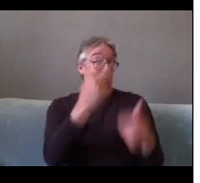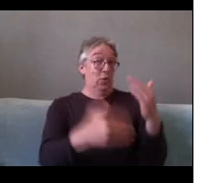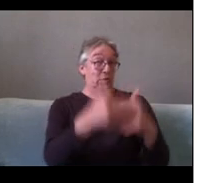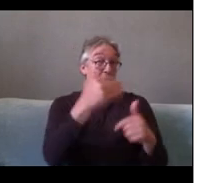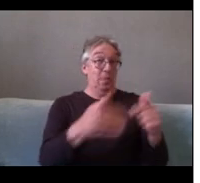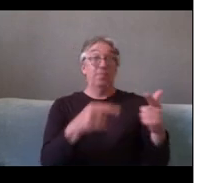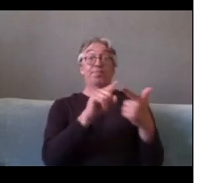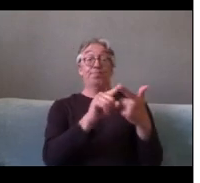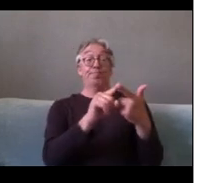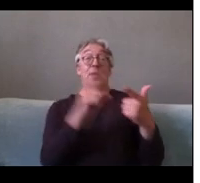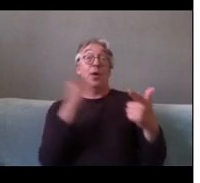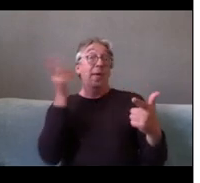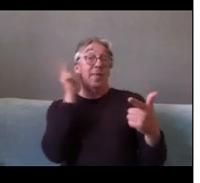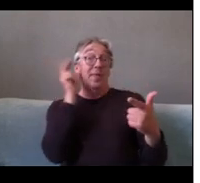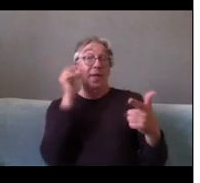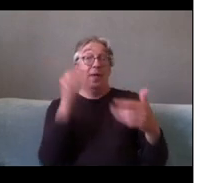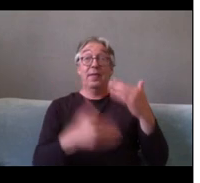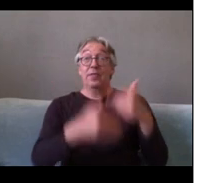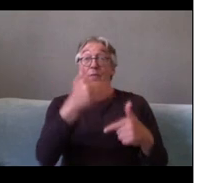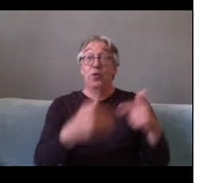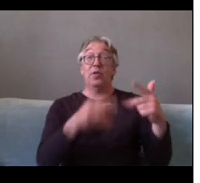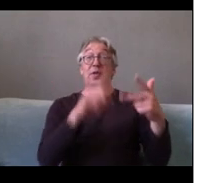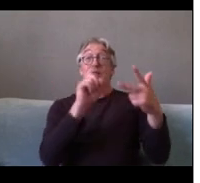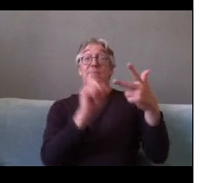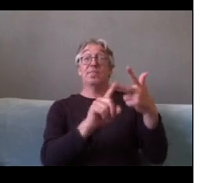mental disability and health care disability.